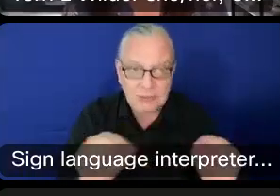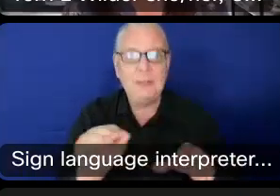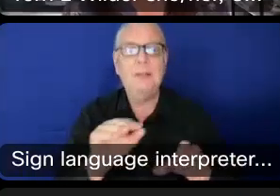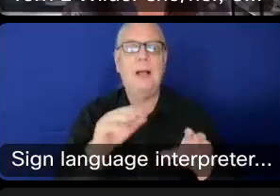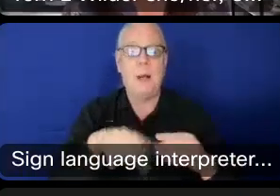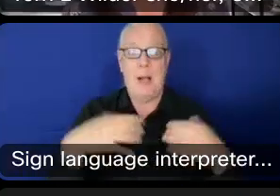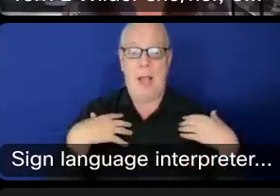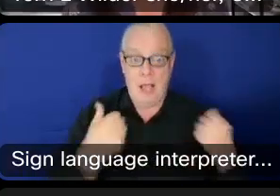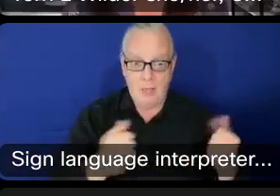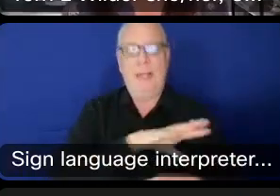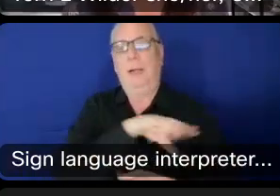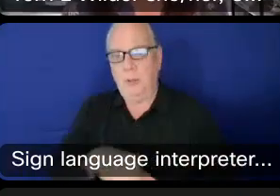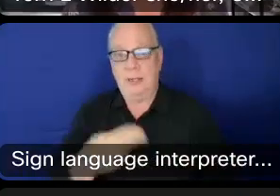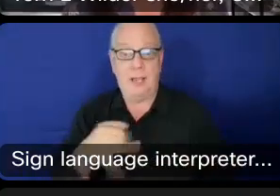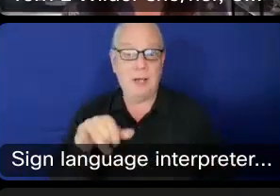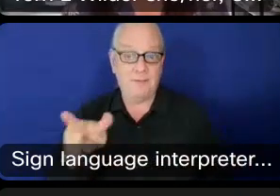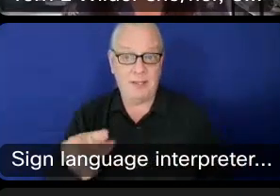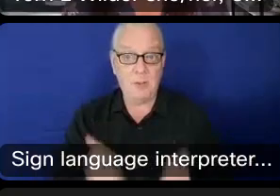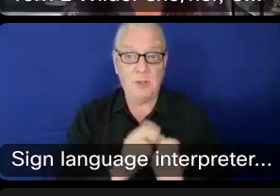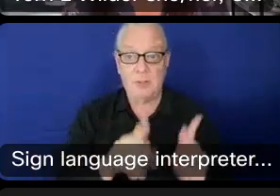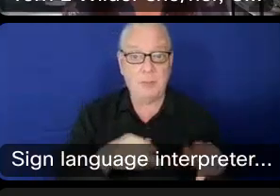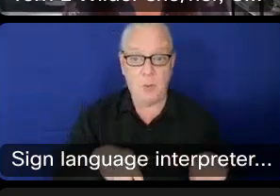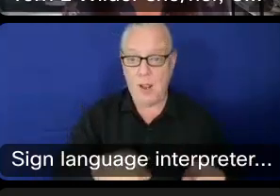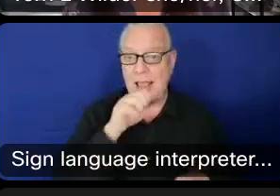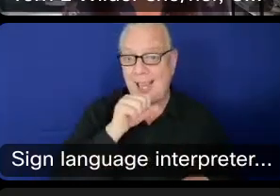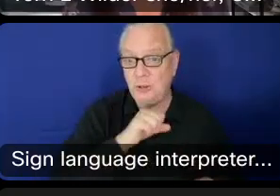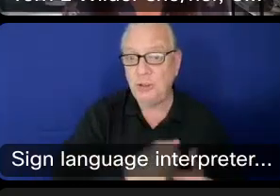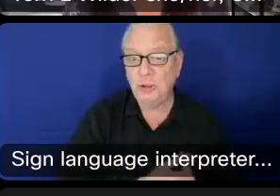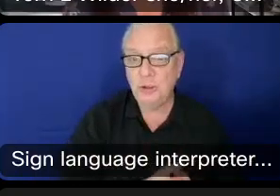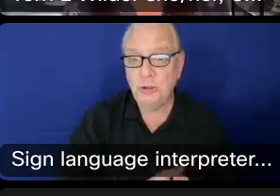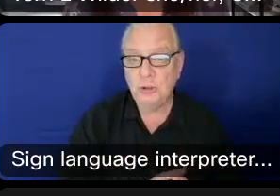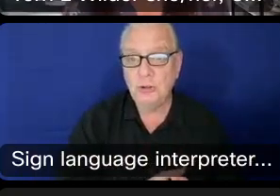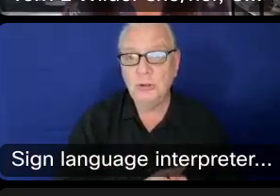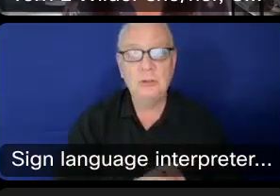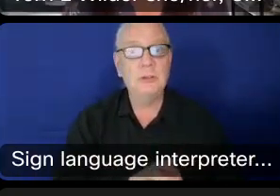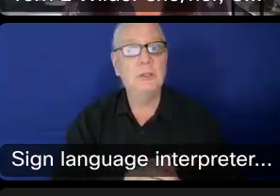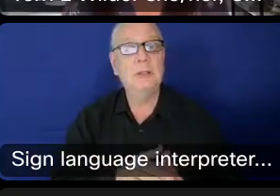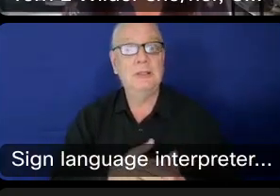that we do with older people and that there's opportunities here